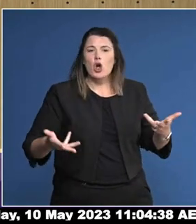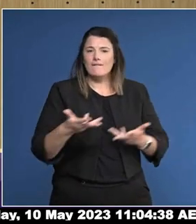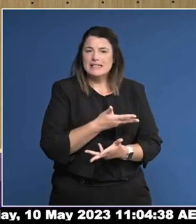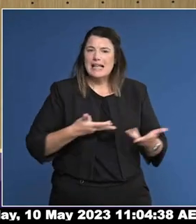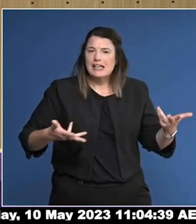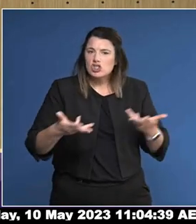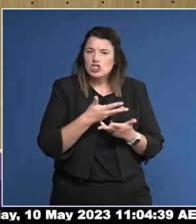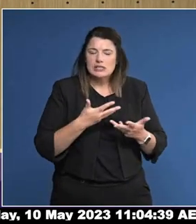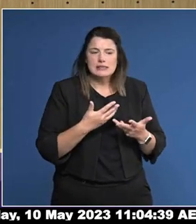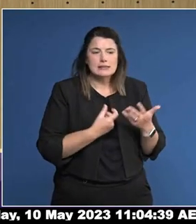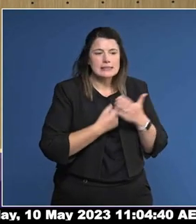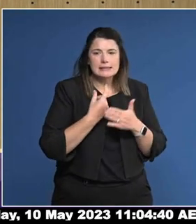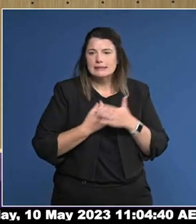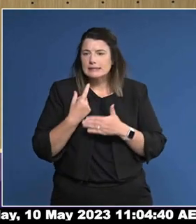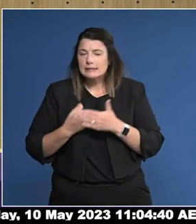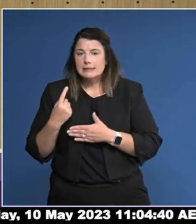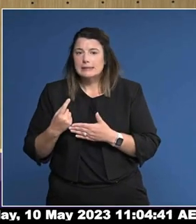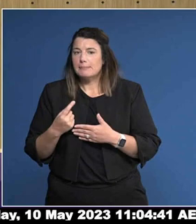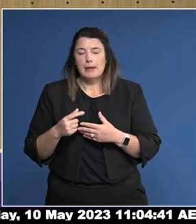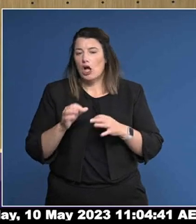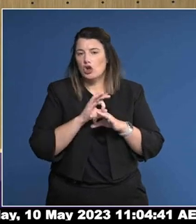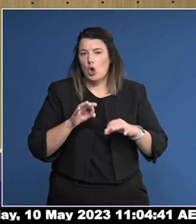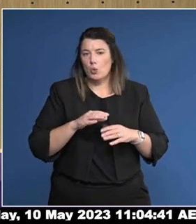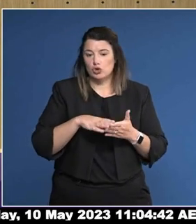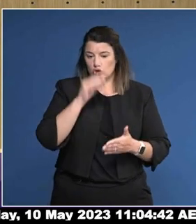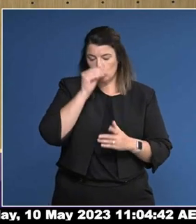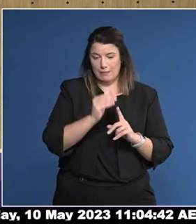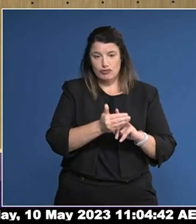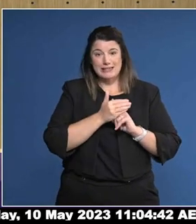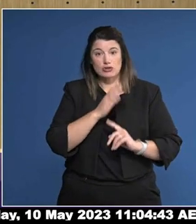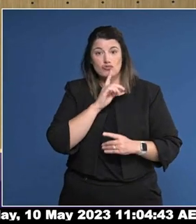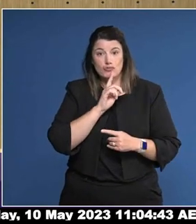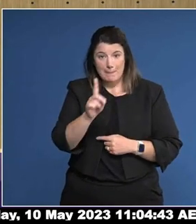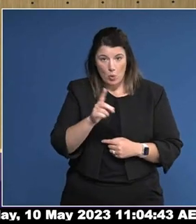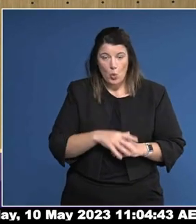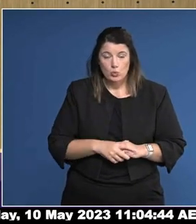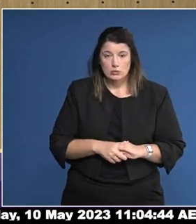different times. There hadn't been a student protection report other than - And if the - MS STEVENSON: Yes, in 2010.